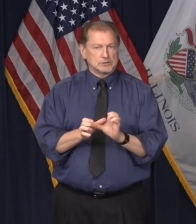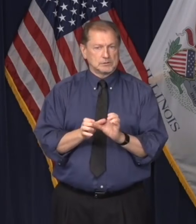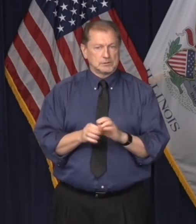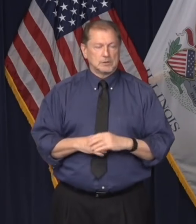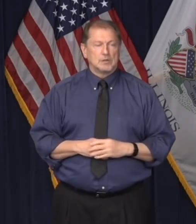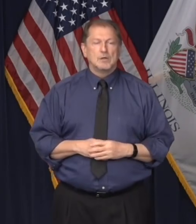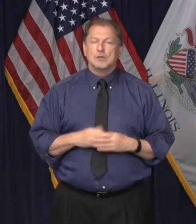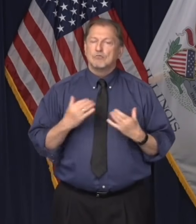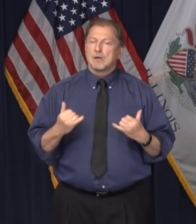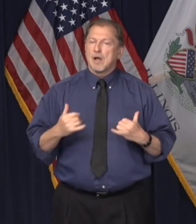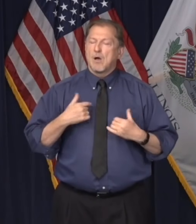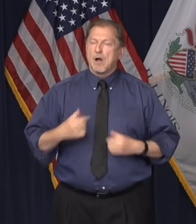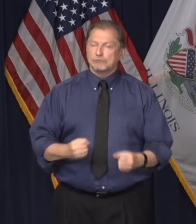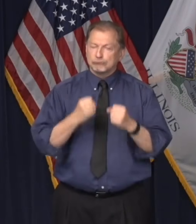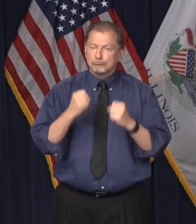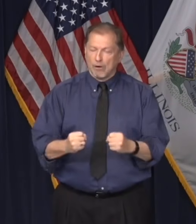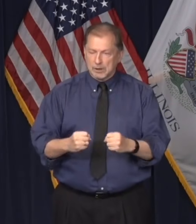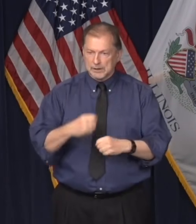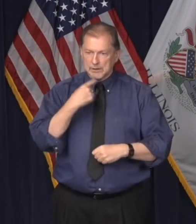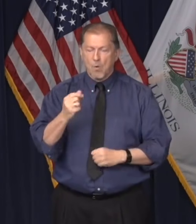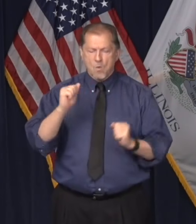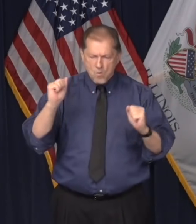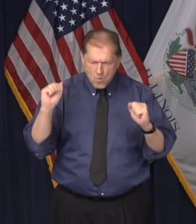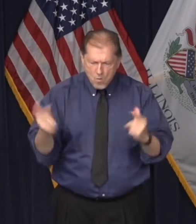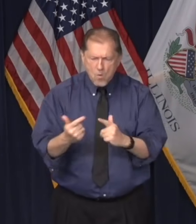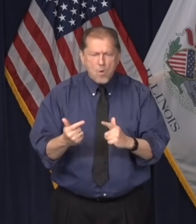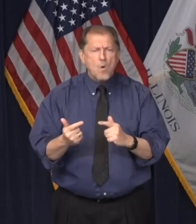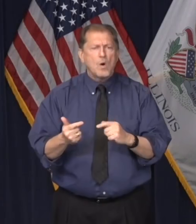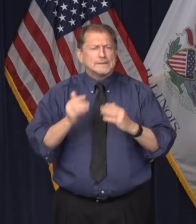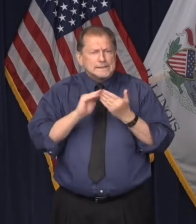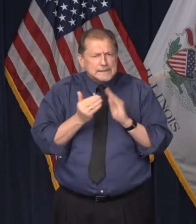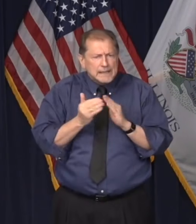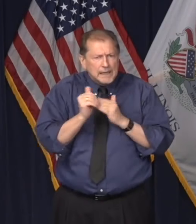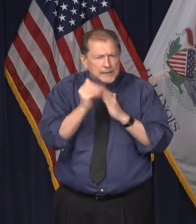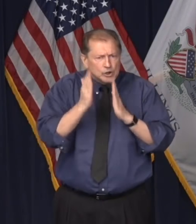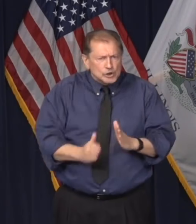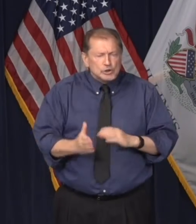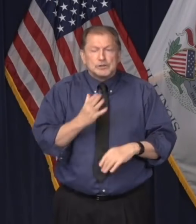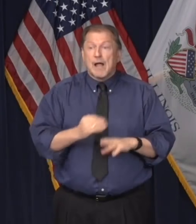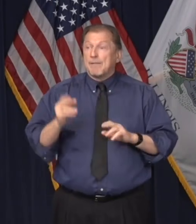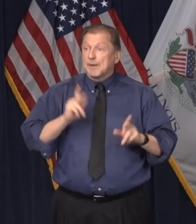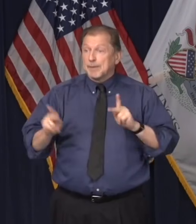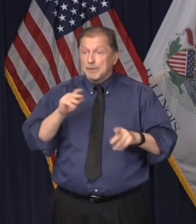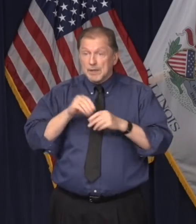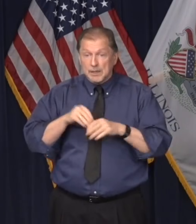PUBLIC HEALTH CRISIS. AT THIS TIME I STRONGLY ENCOURAGE ALL MUNICIPAL LEVEL